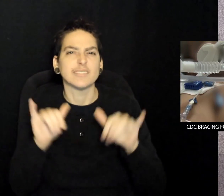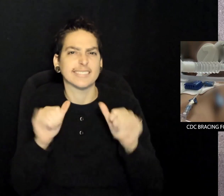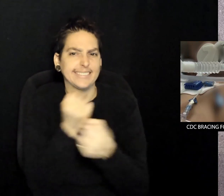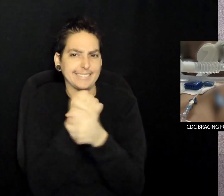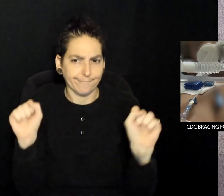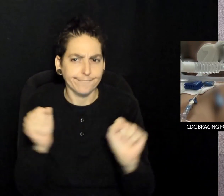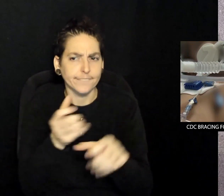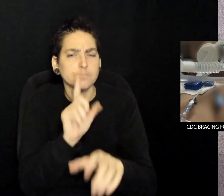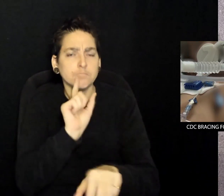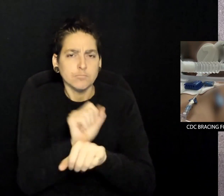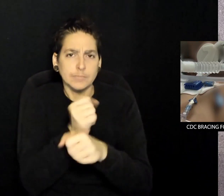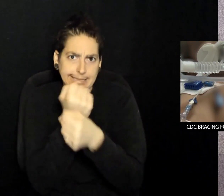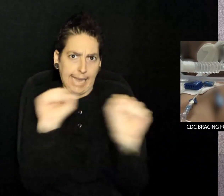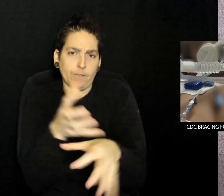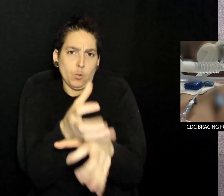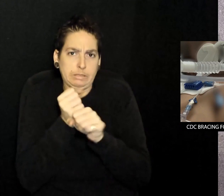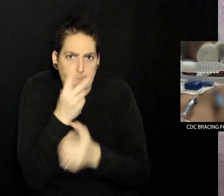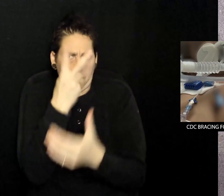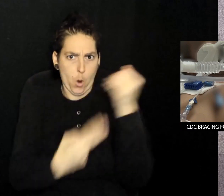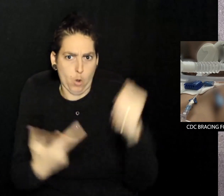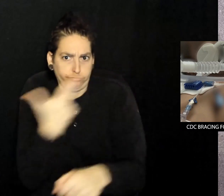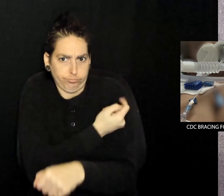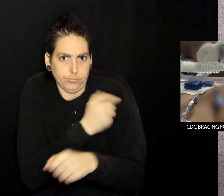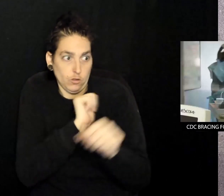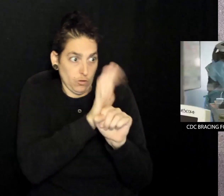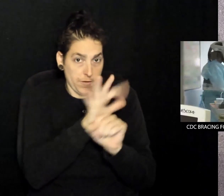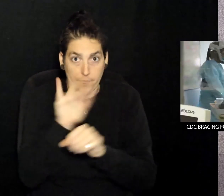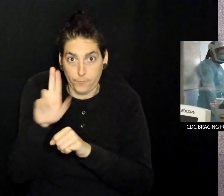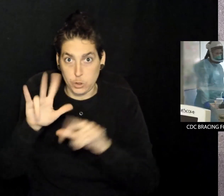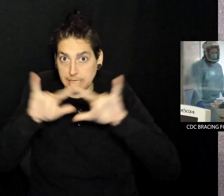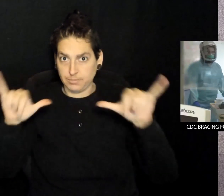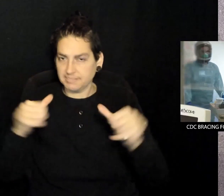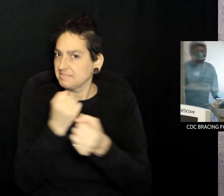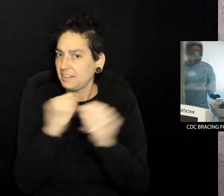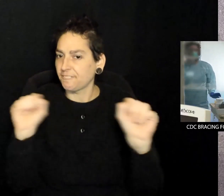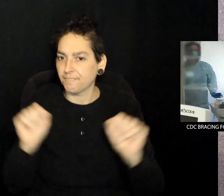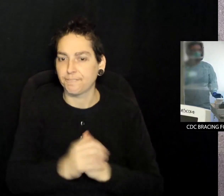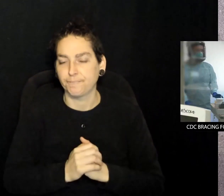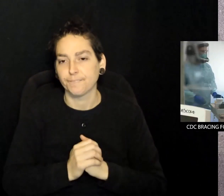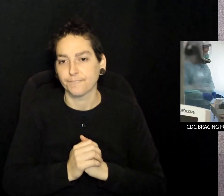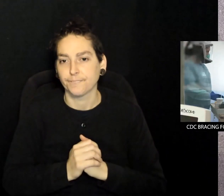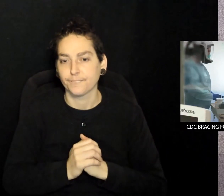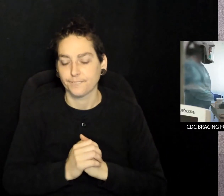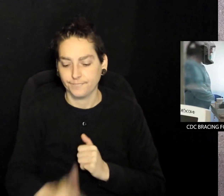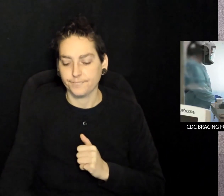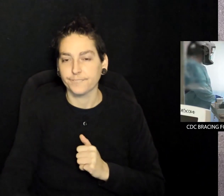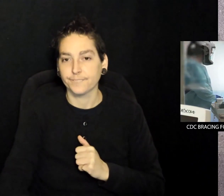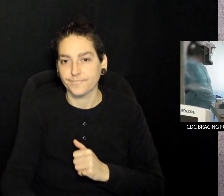four weeks so the agency recommends the flu vaccine for all people six months and older